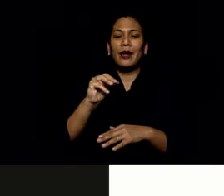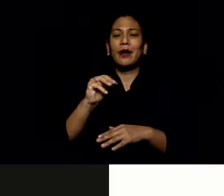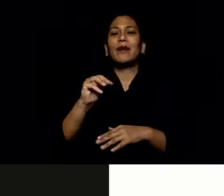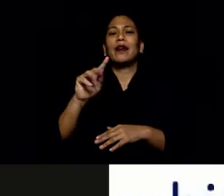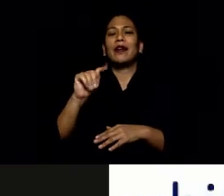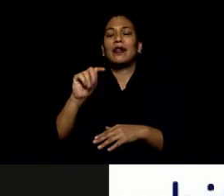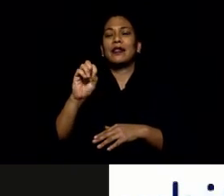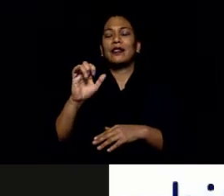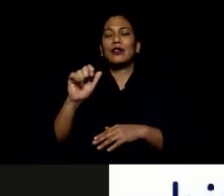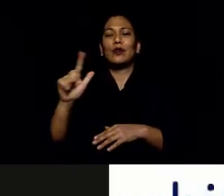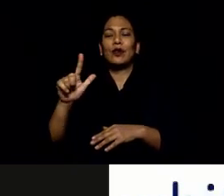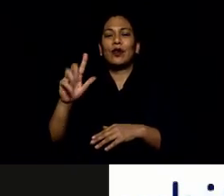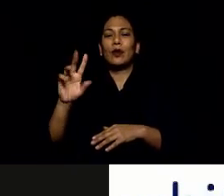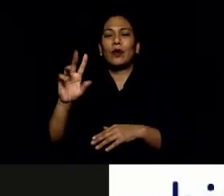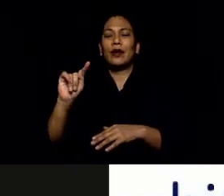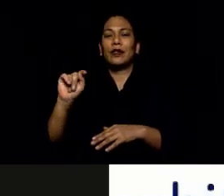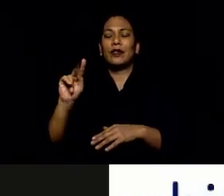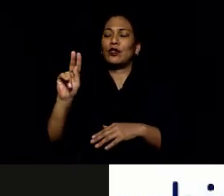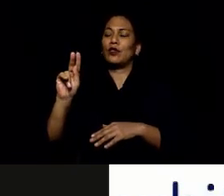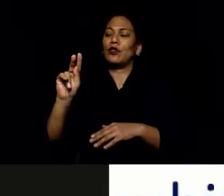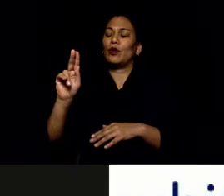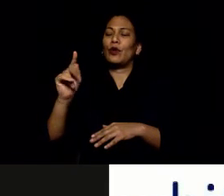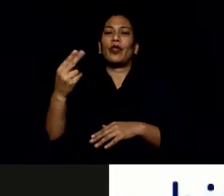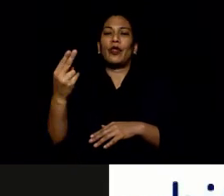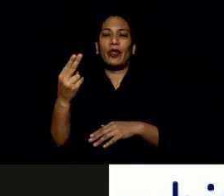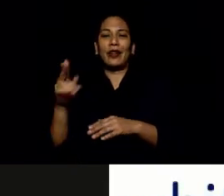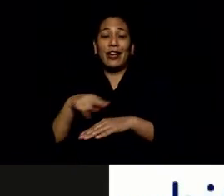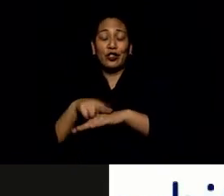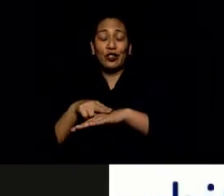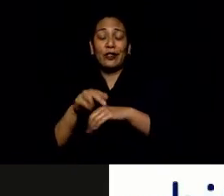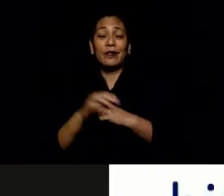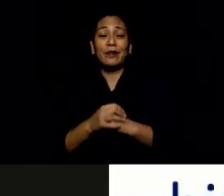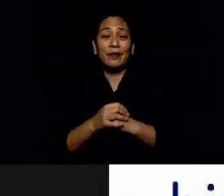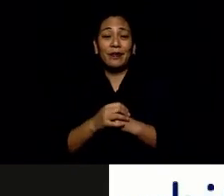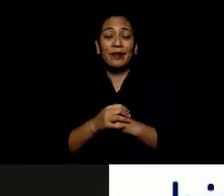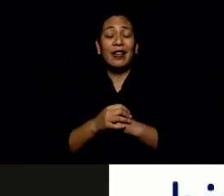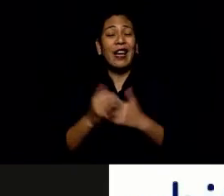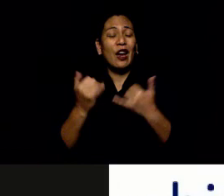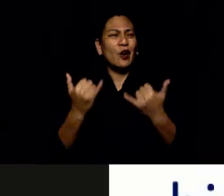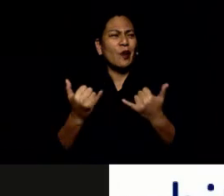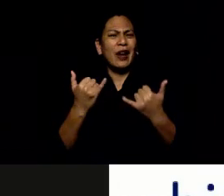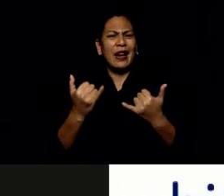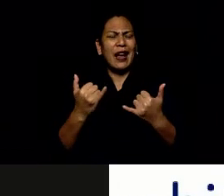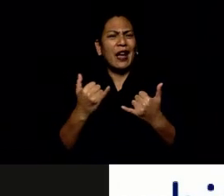And, given the moment that we're in and everything that's been happening South of the border,